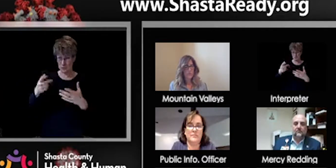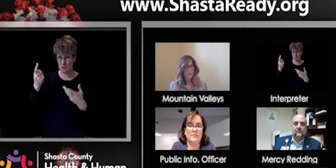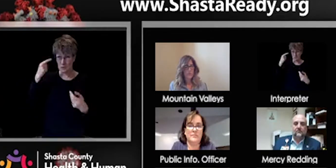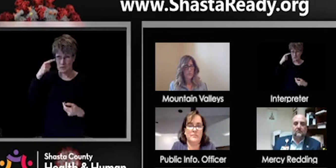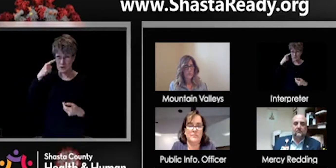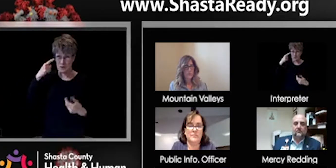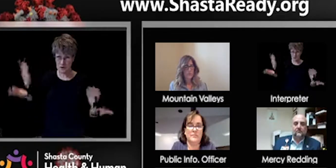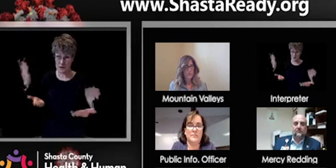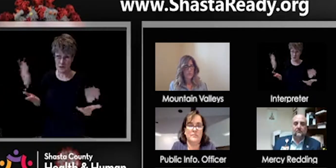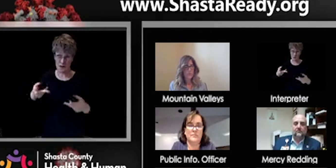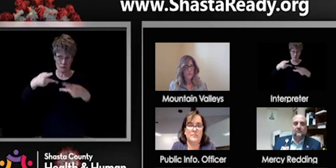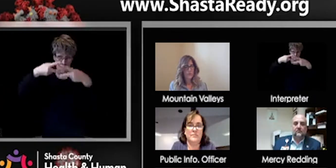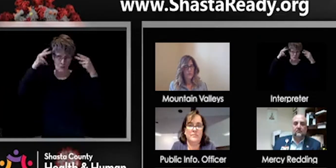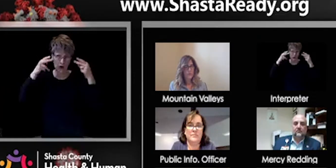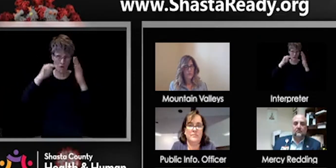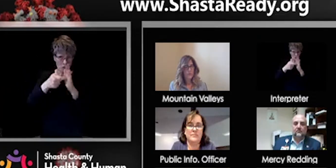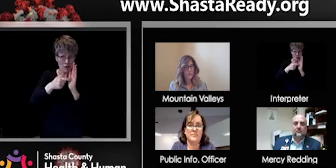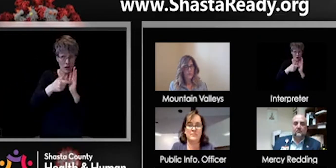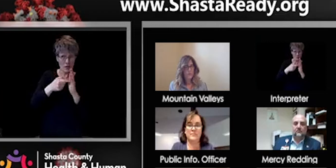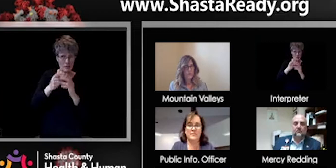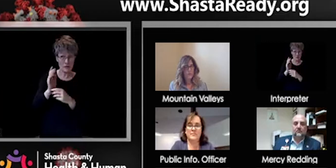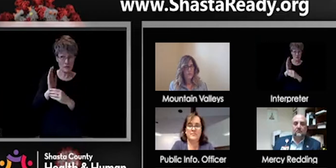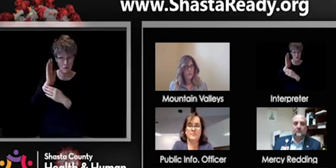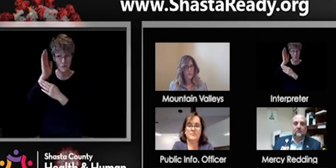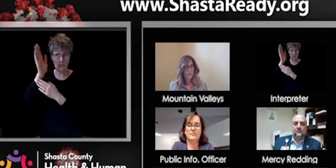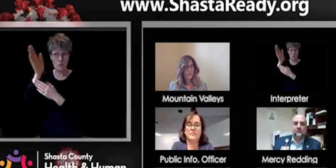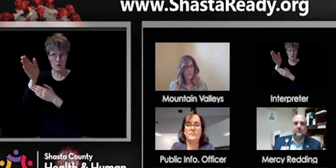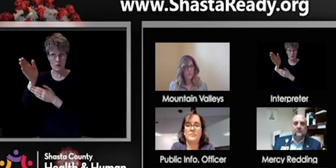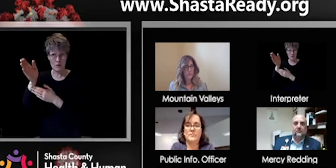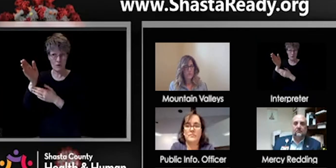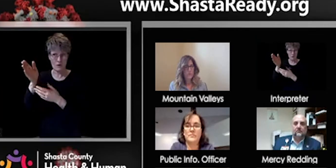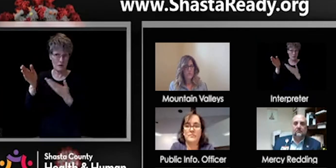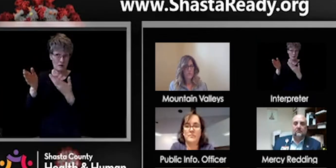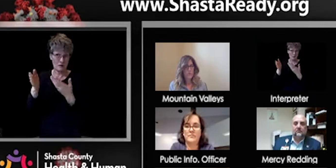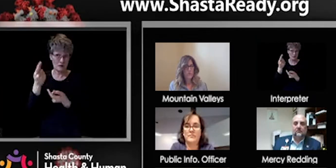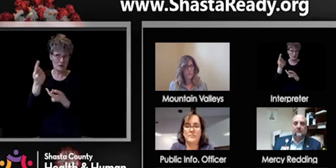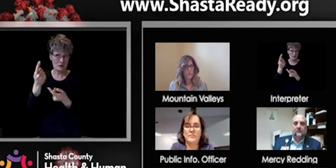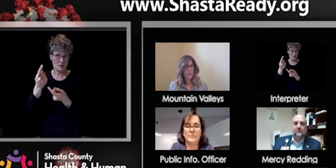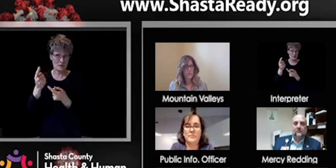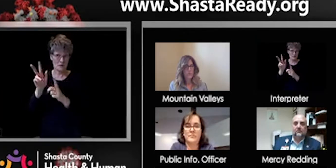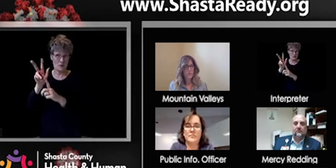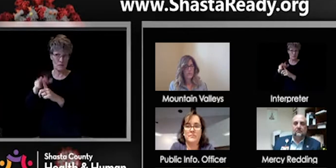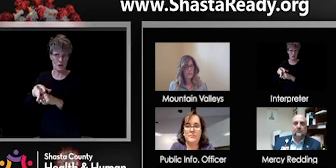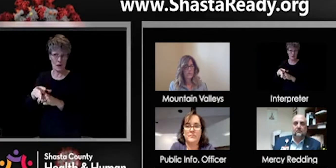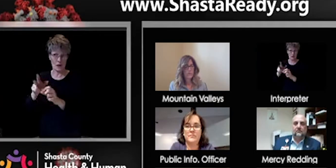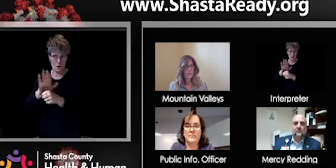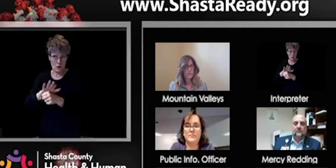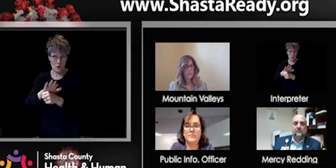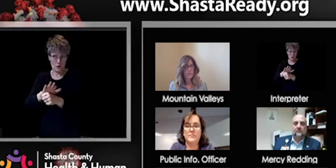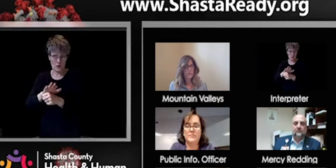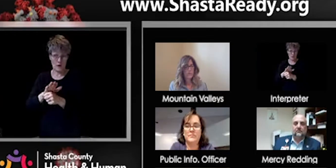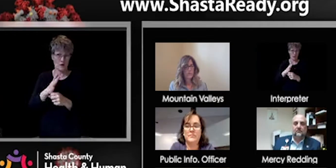And, if so, why or why not? We’ve been talking a lot about that and